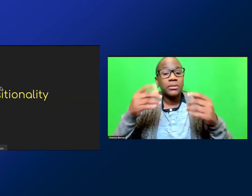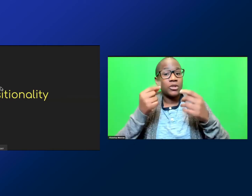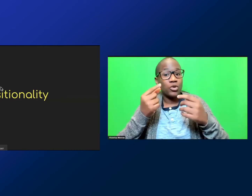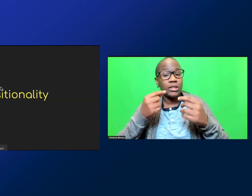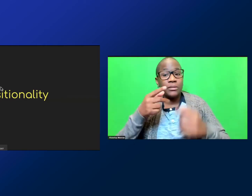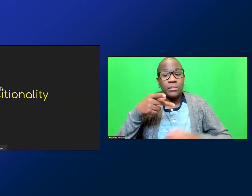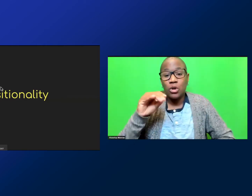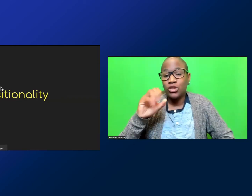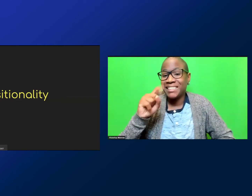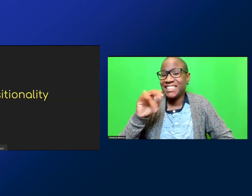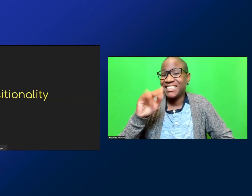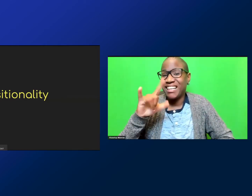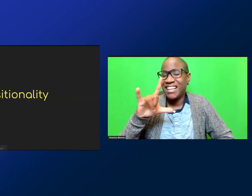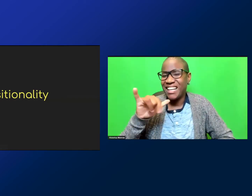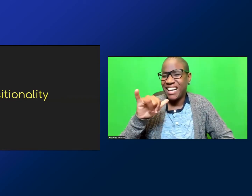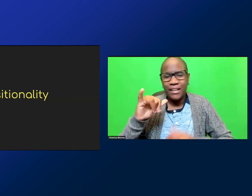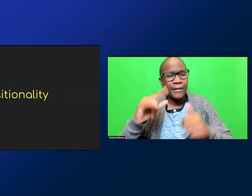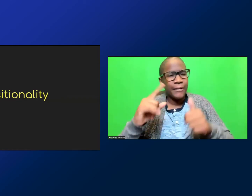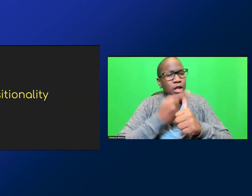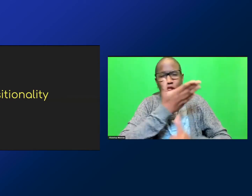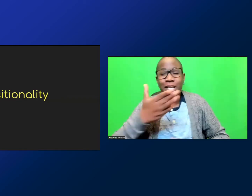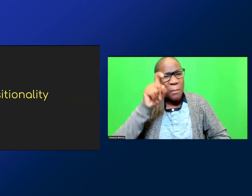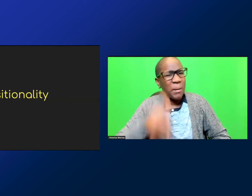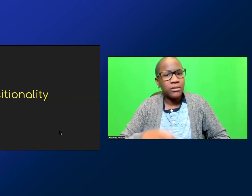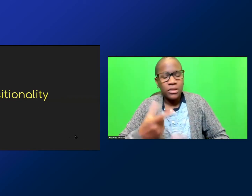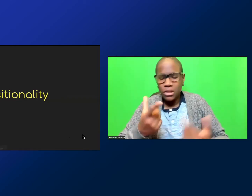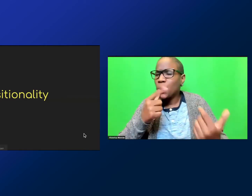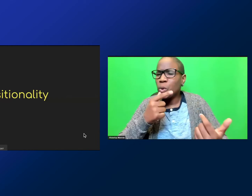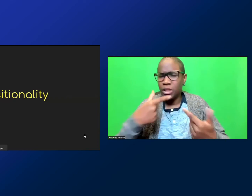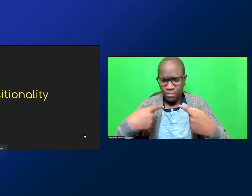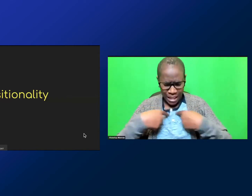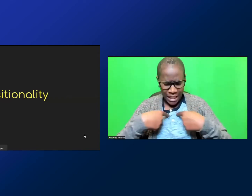okay i'm back so firstly we have to look at positionality really before you begin this